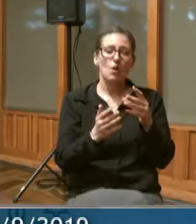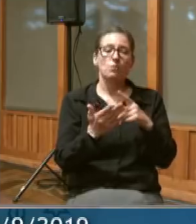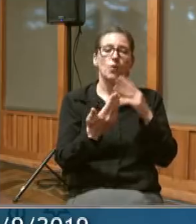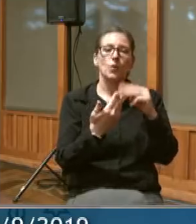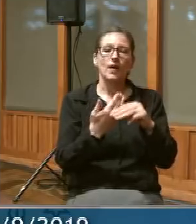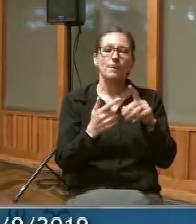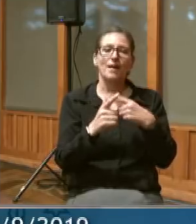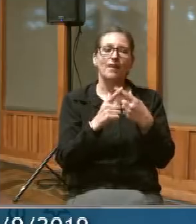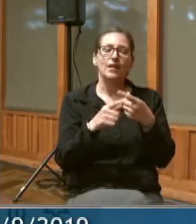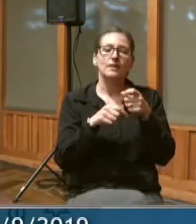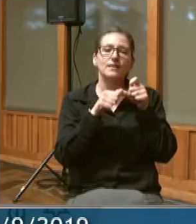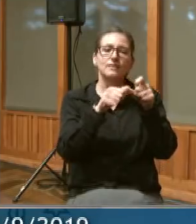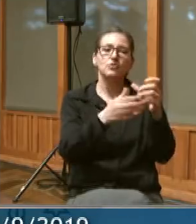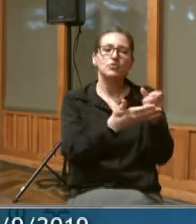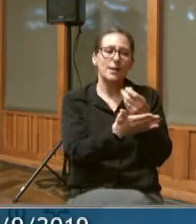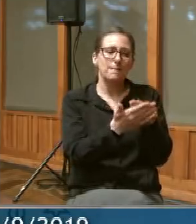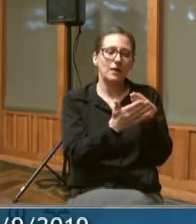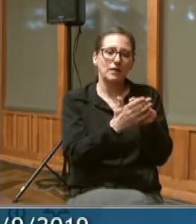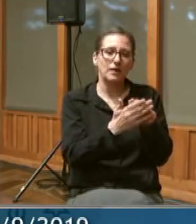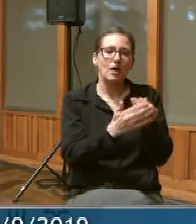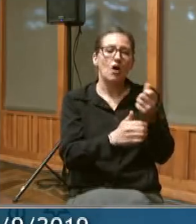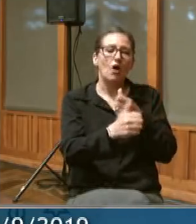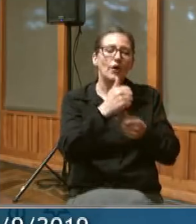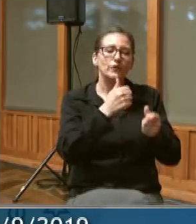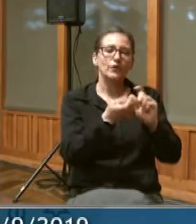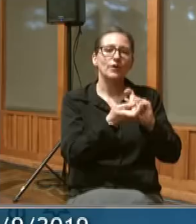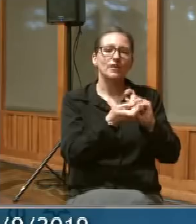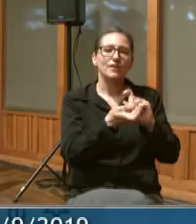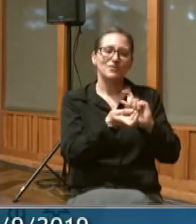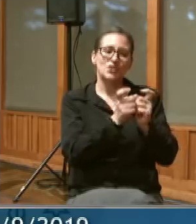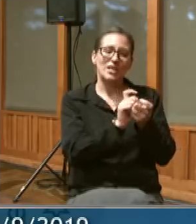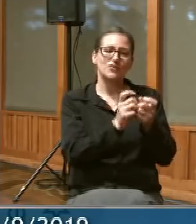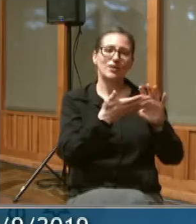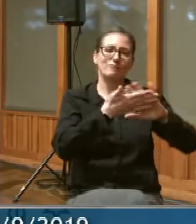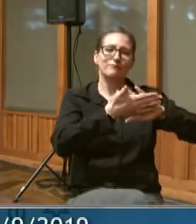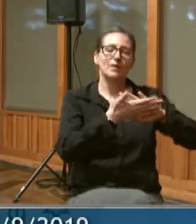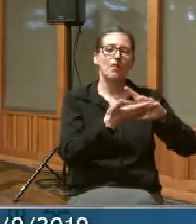THE VIOLENCE REDUCTION TEAM IS A COVER FOR CONTINUING THE RACIST PROGRAM AND CONTINUING TO RECEIVE PUBLIC FUNDING UNDER THE